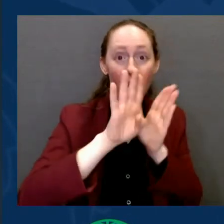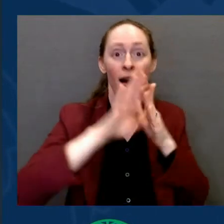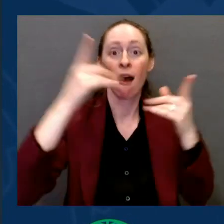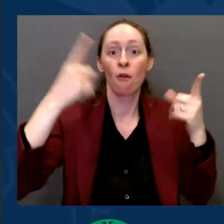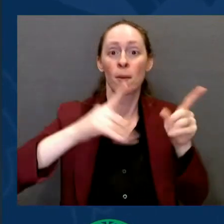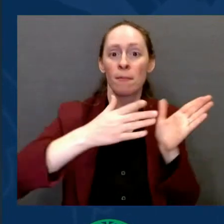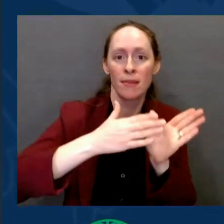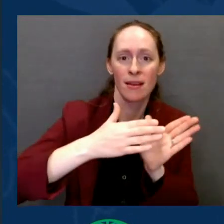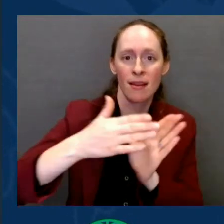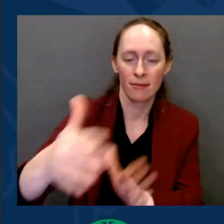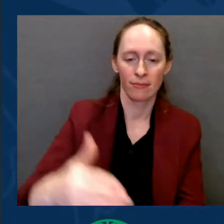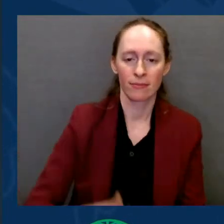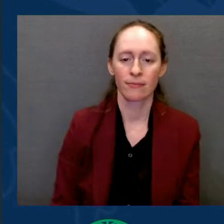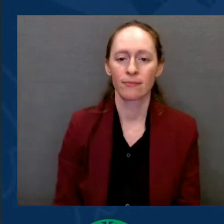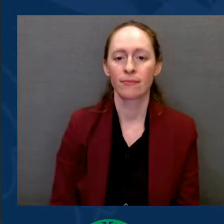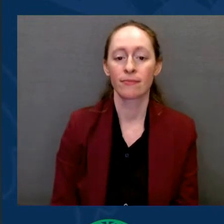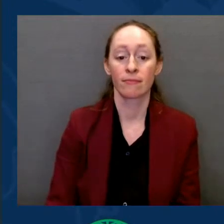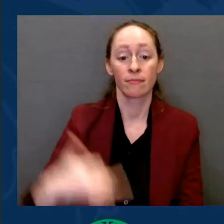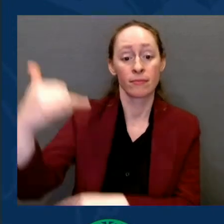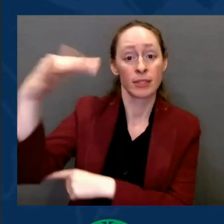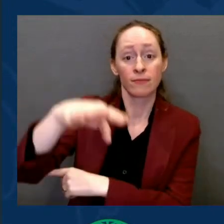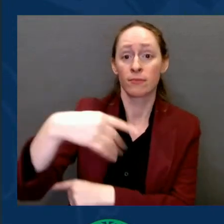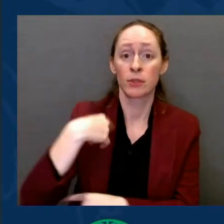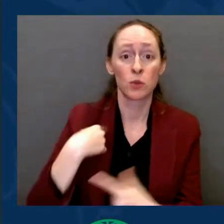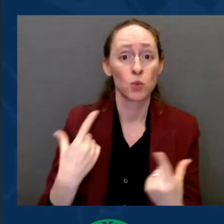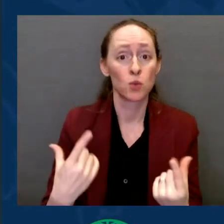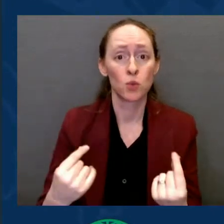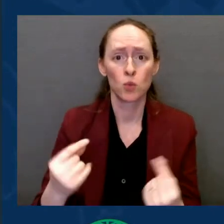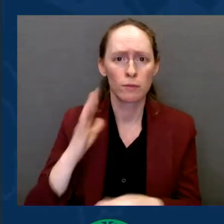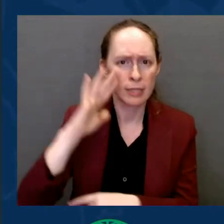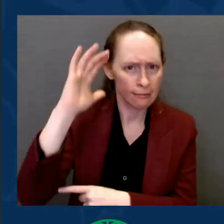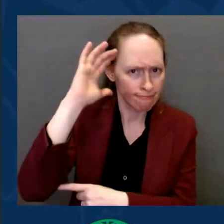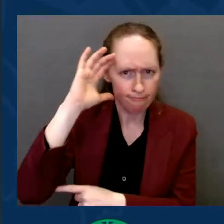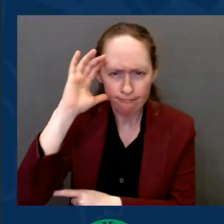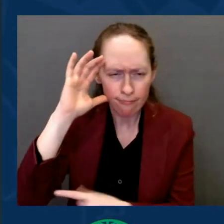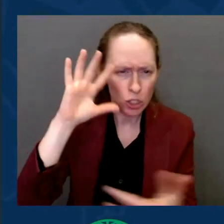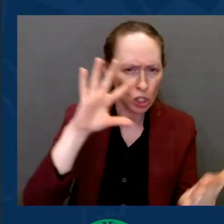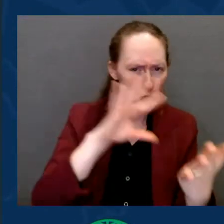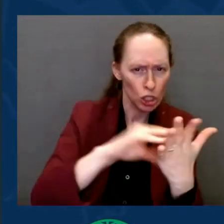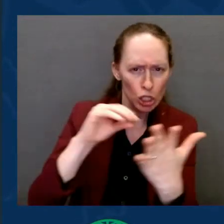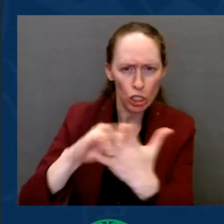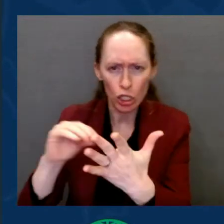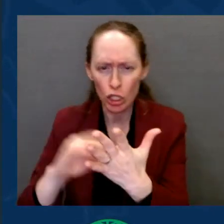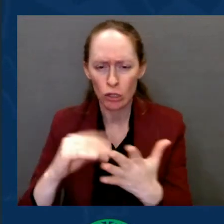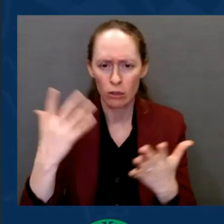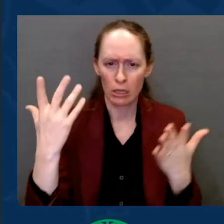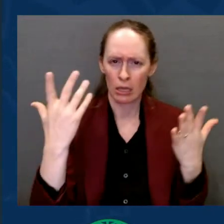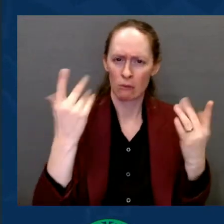And with that, I'm now going to turn this over to Secretary Yellen, our Secretary of the Treasury, to get the conversation started.